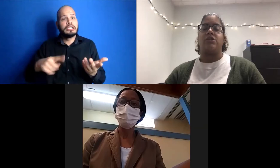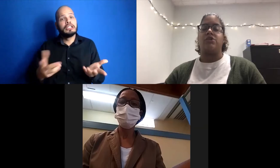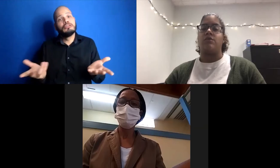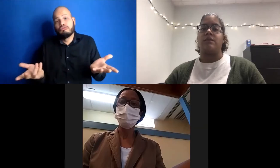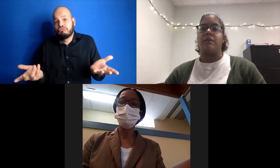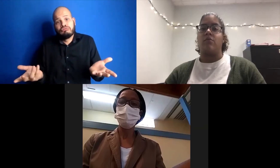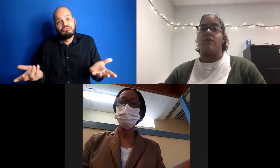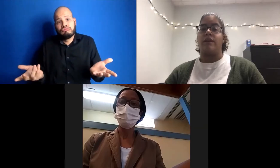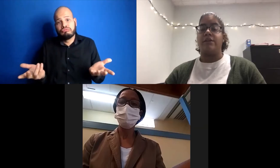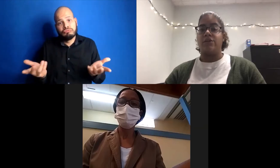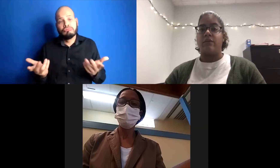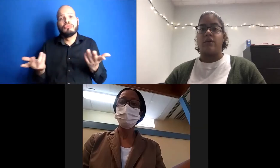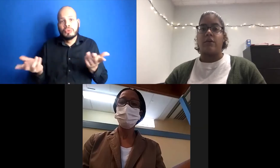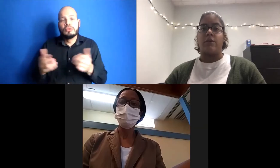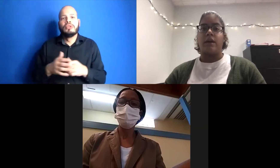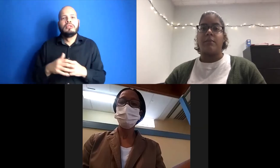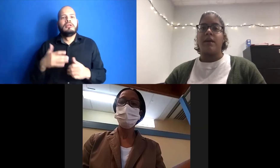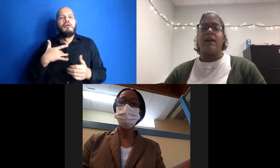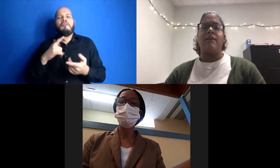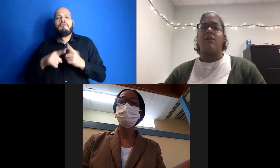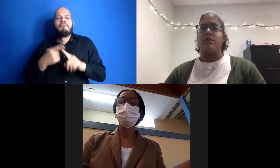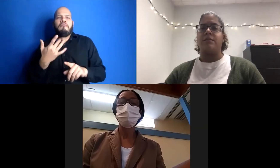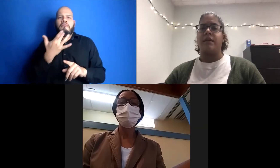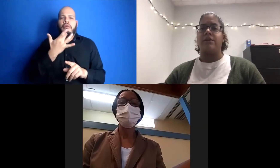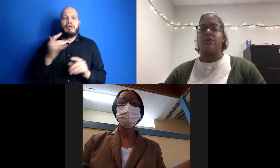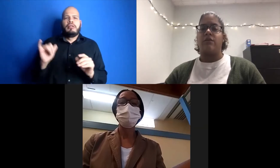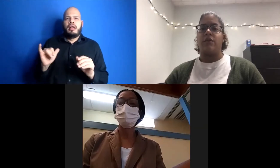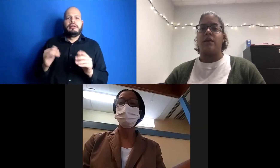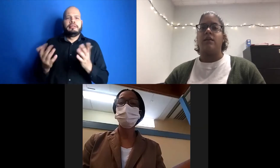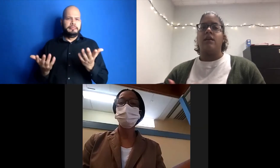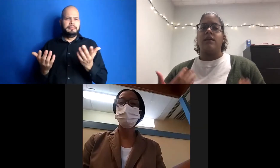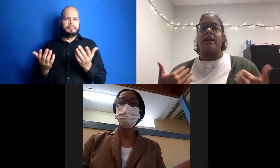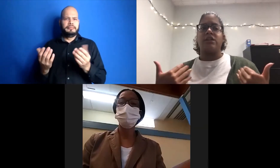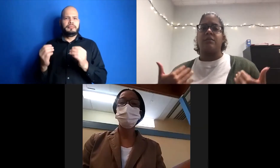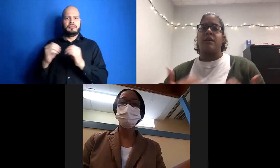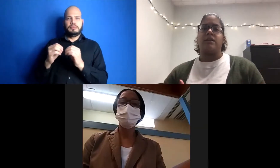chose to be more of an introvert growing up and I've always been introverted not just because I'm